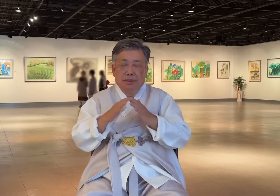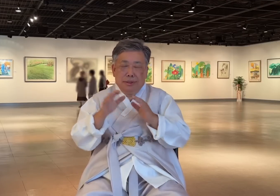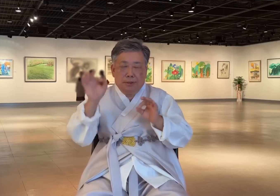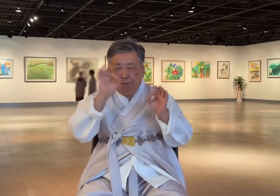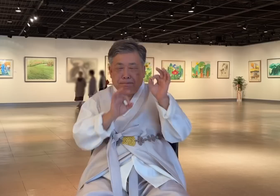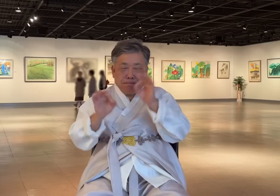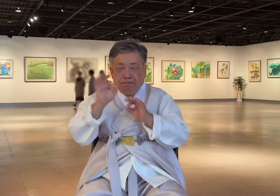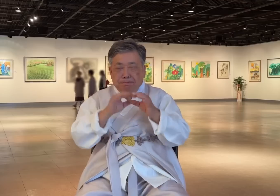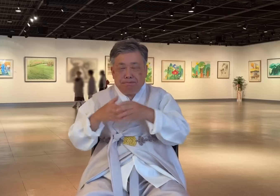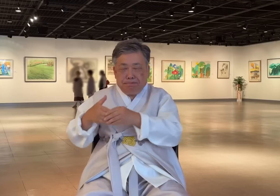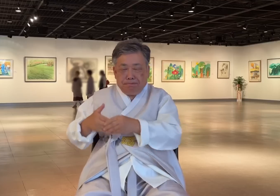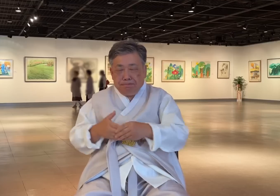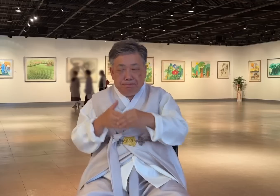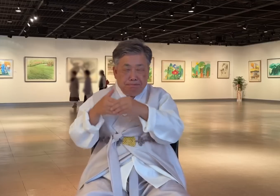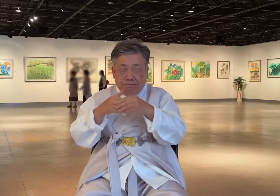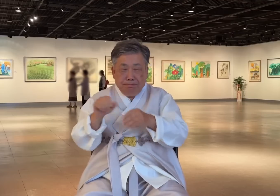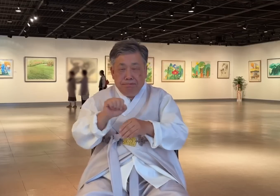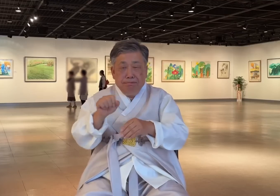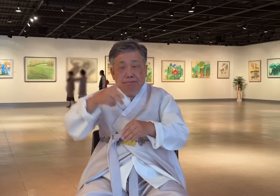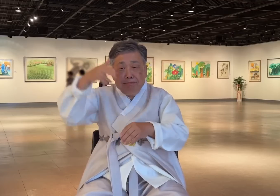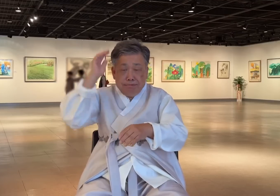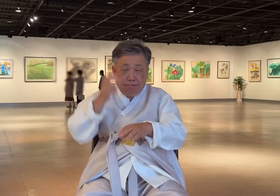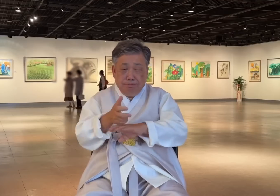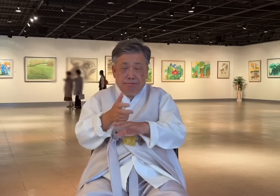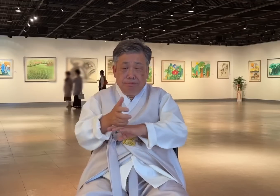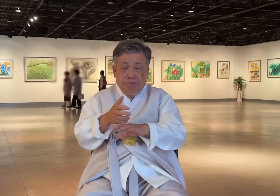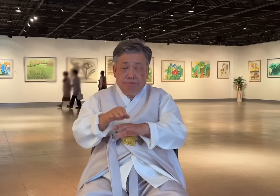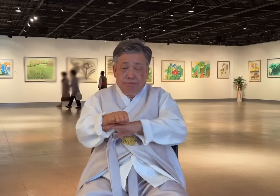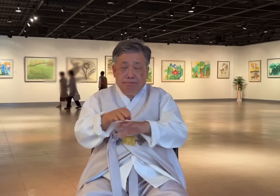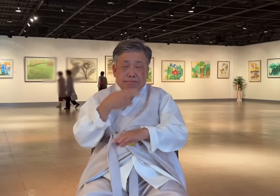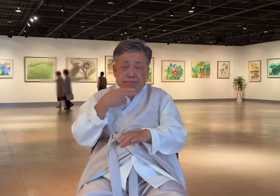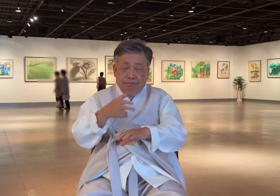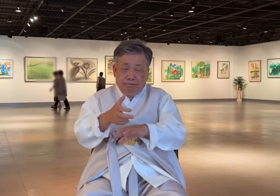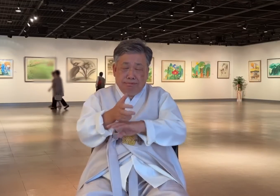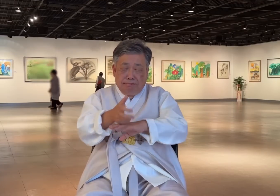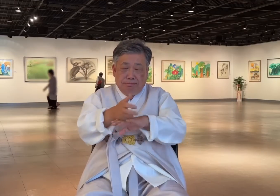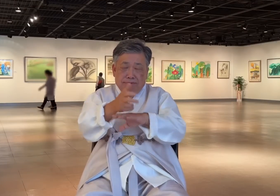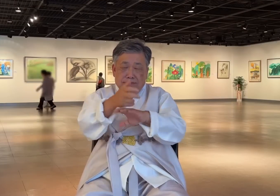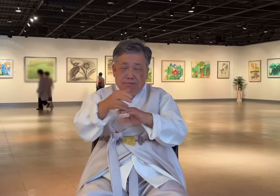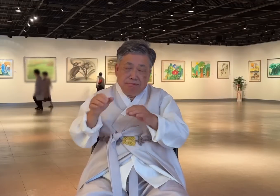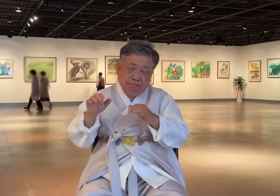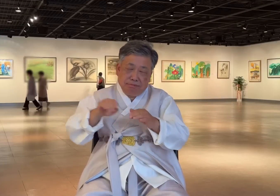Still, I decided to visit. At the time, there was a lack of fast public transportation such as taxis, so